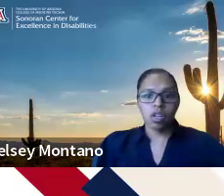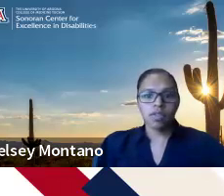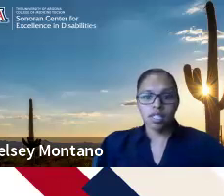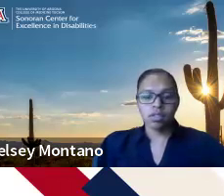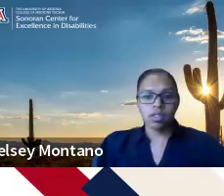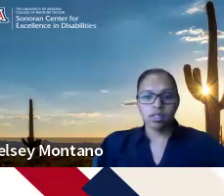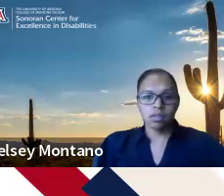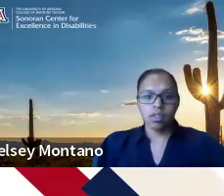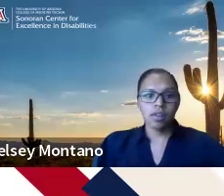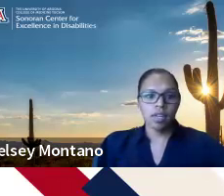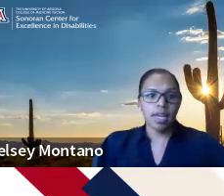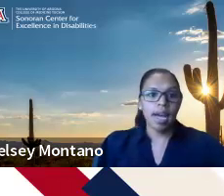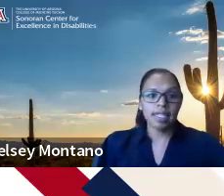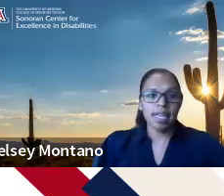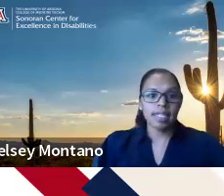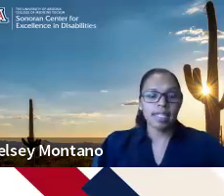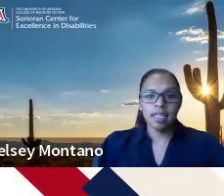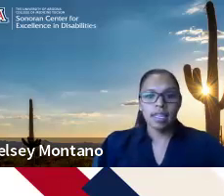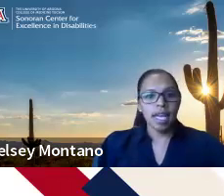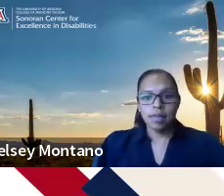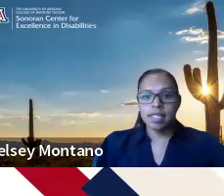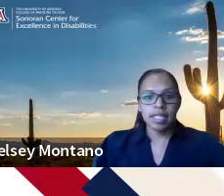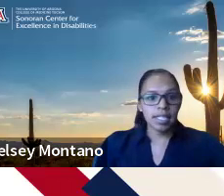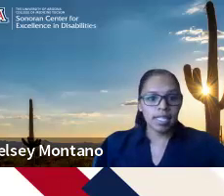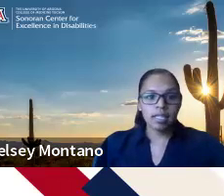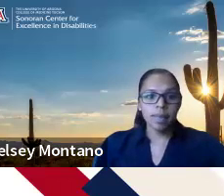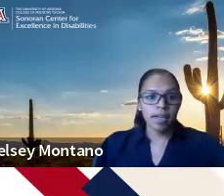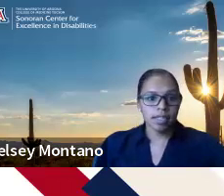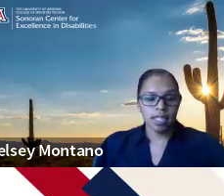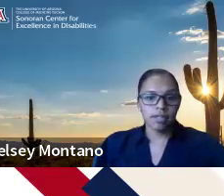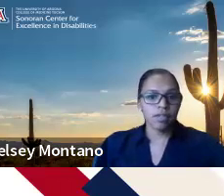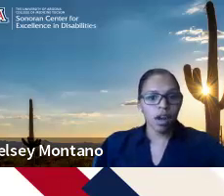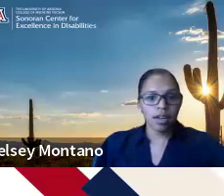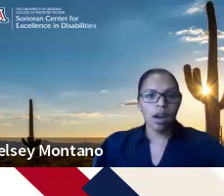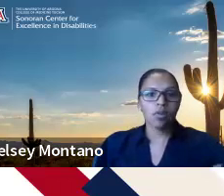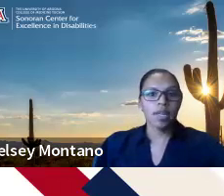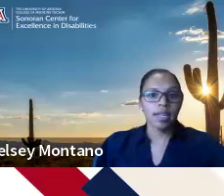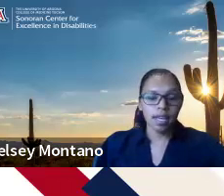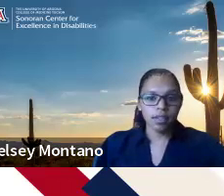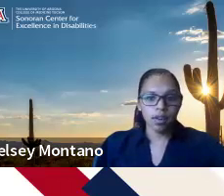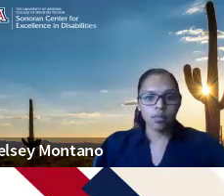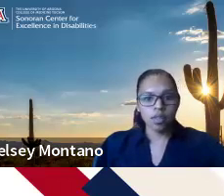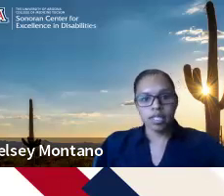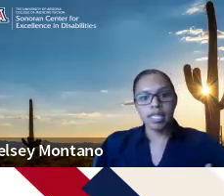SOFT SKILLS. CAN WE ACCESS ABCD INDEPENDENTLY? IF NOT HOW ARE WE GOING TO GET THERE? WHAT ARE THE